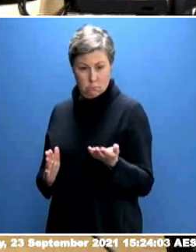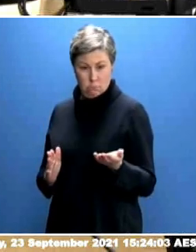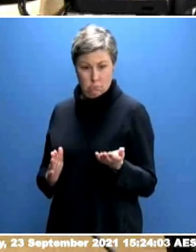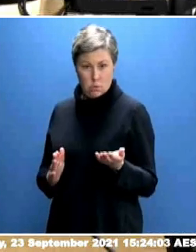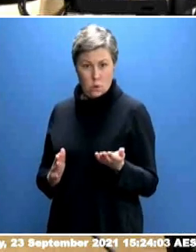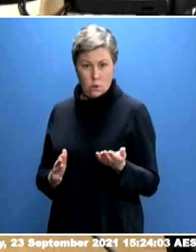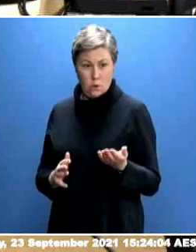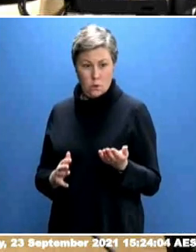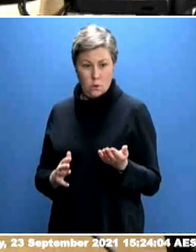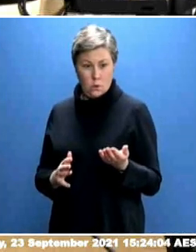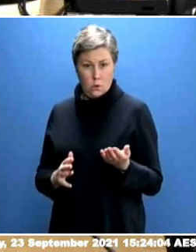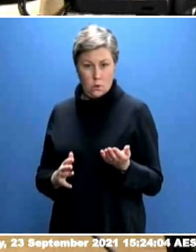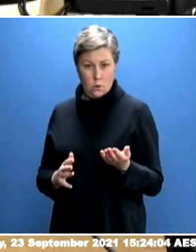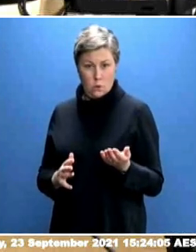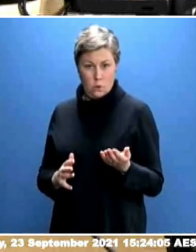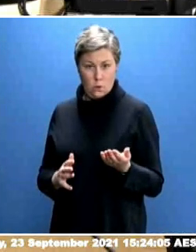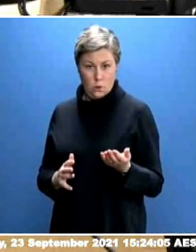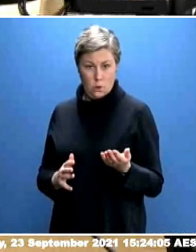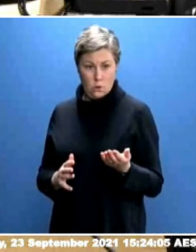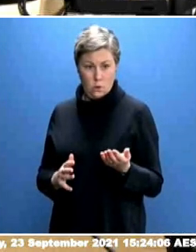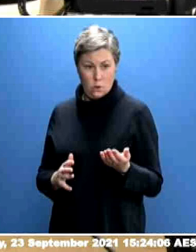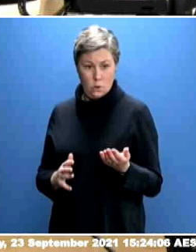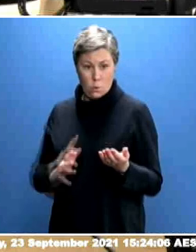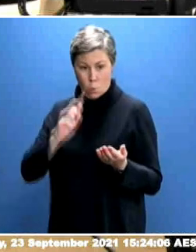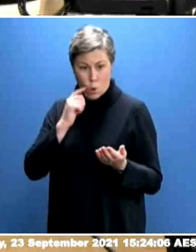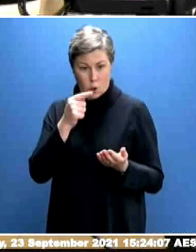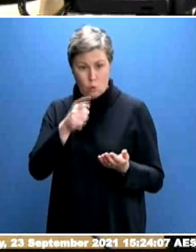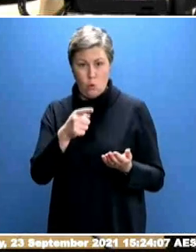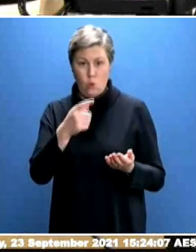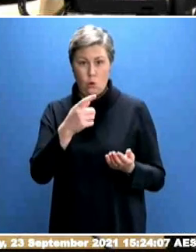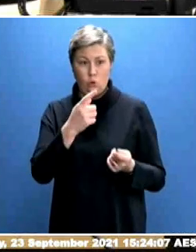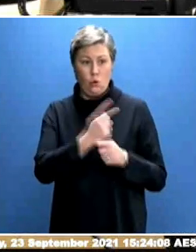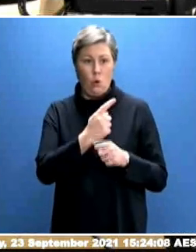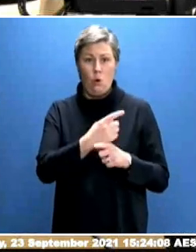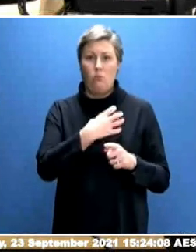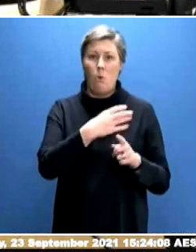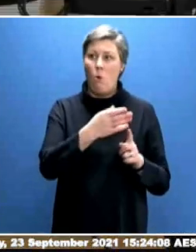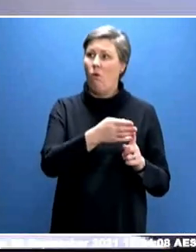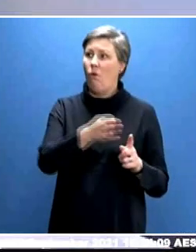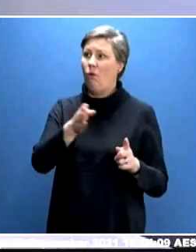the published criteria, whether in a policy document or some other document?